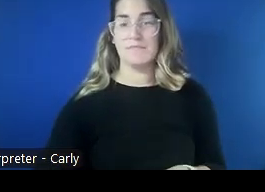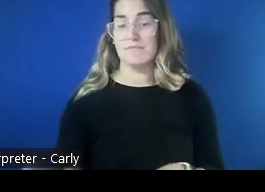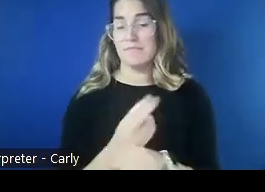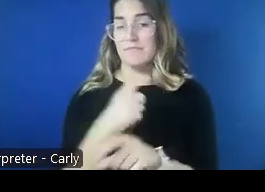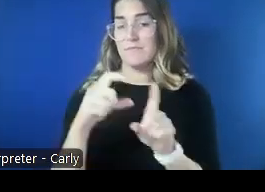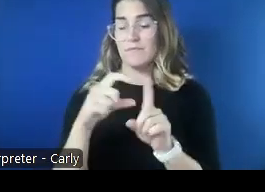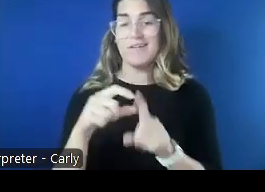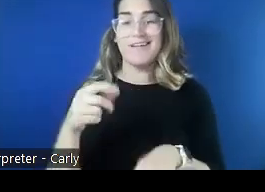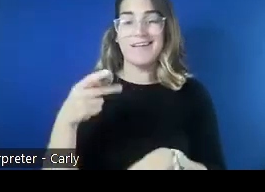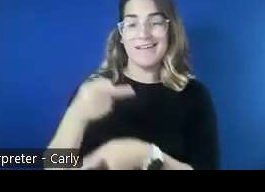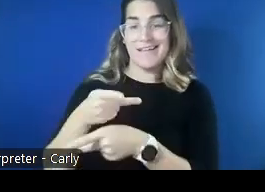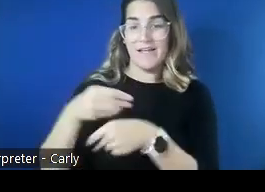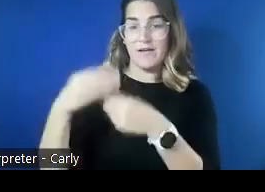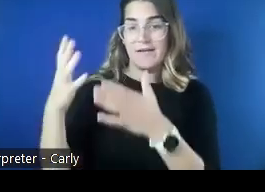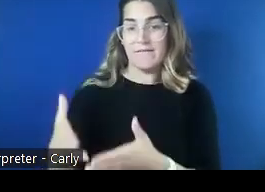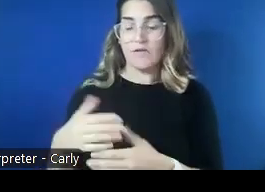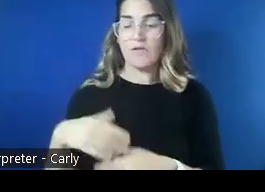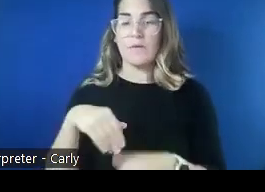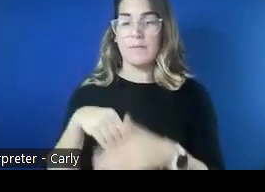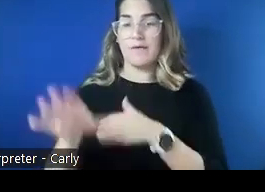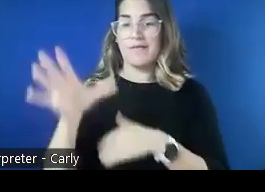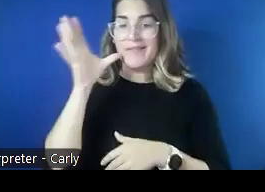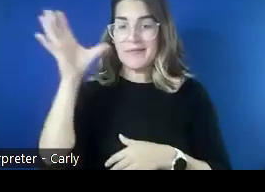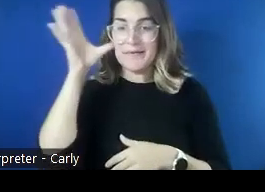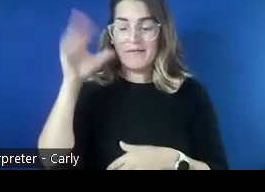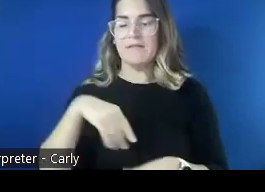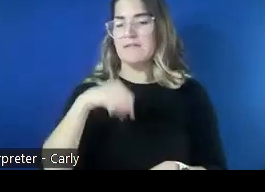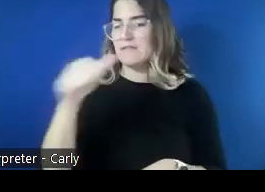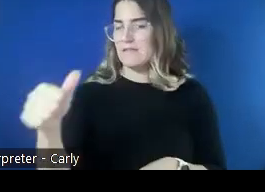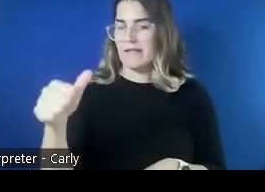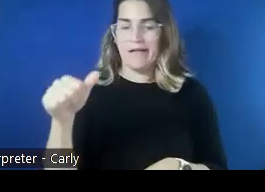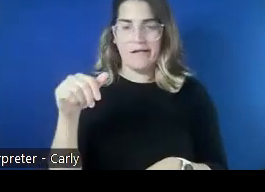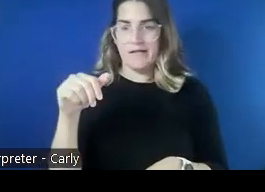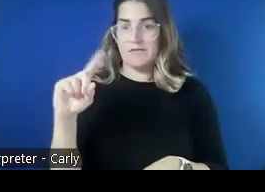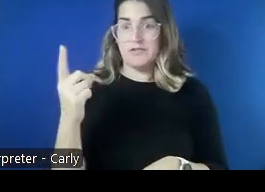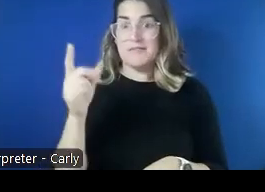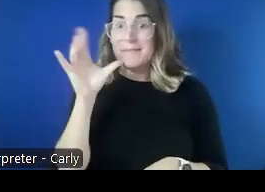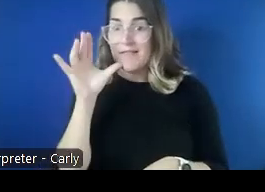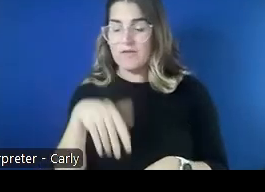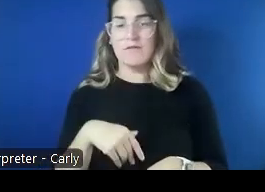rather than just mother and also include images of fathers in our materials and also really work